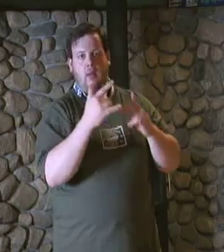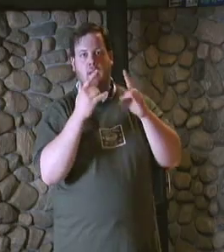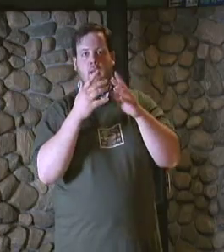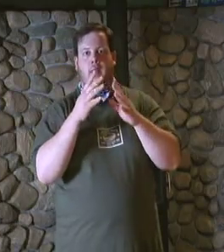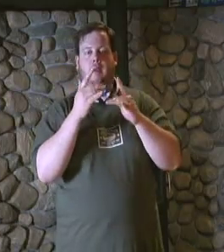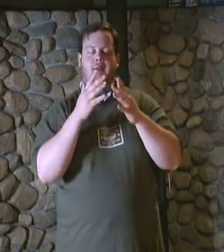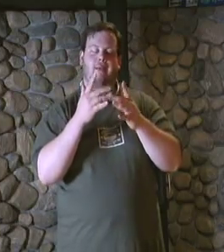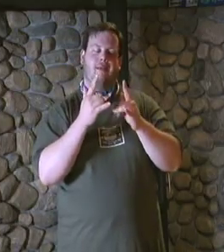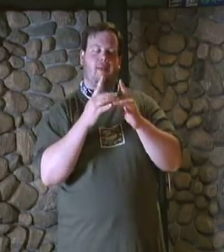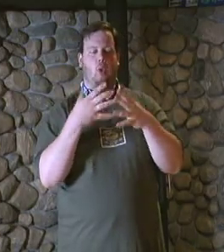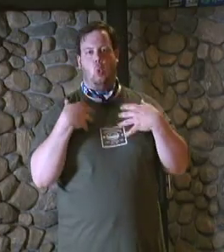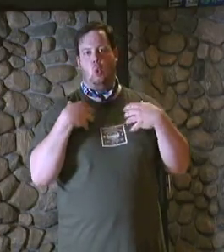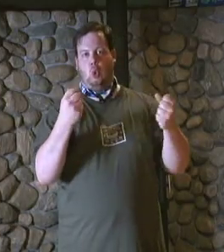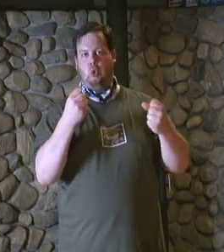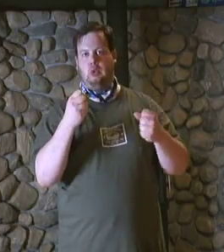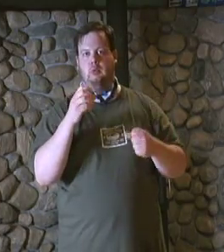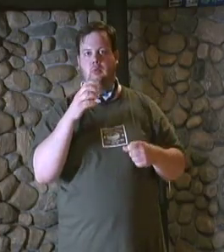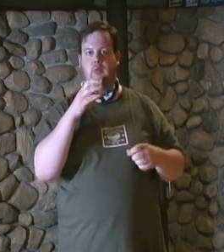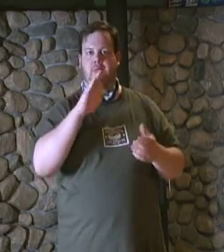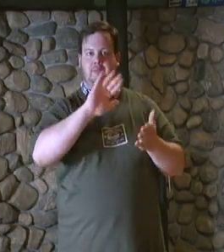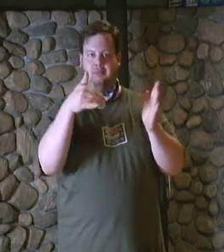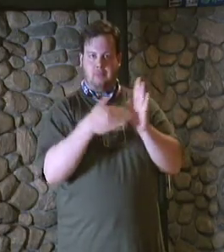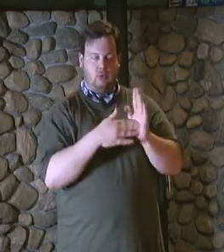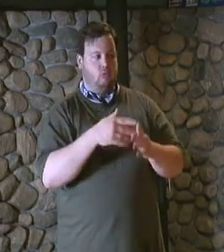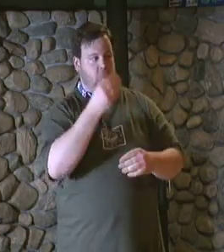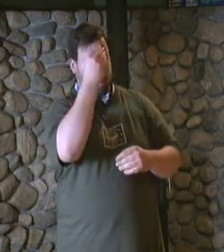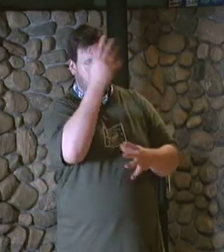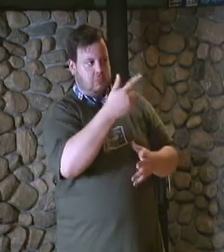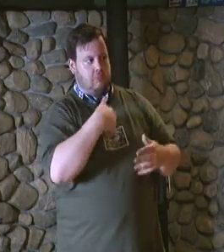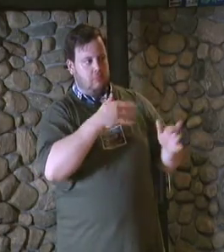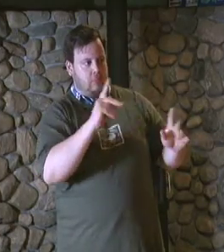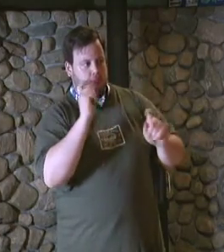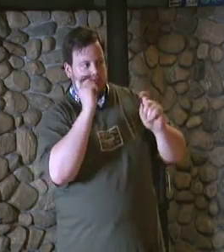Walter then called Courage Center.